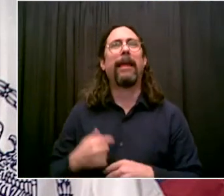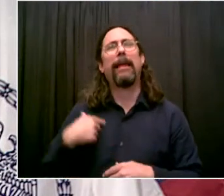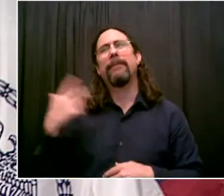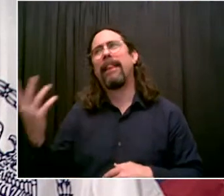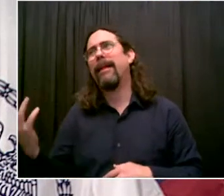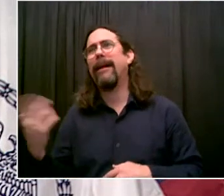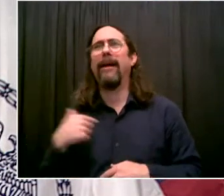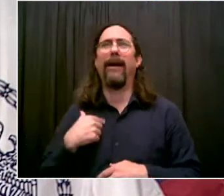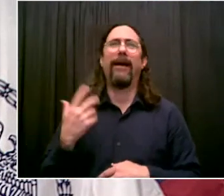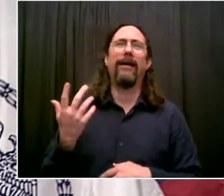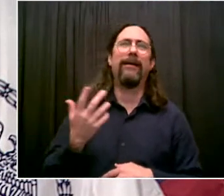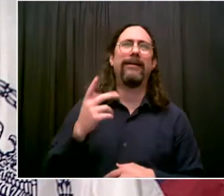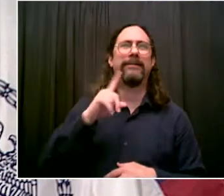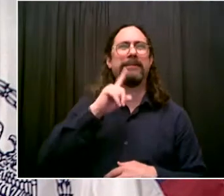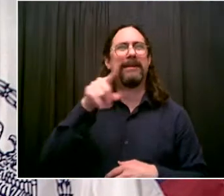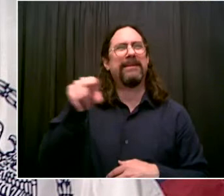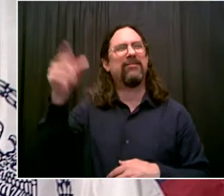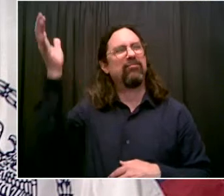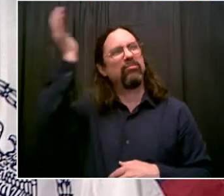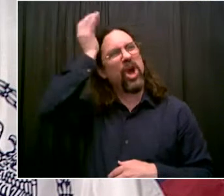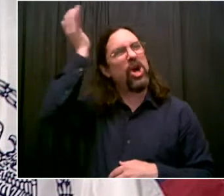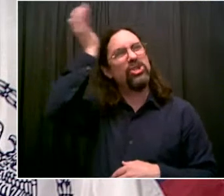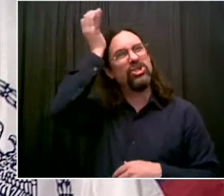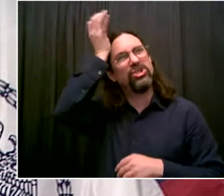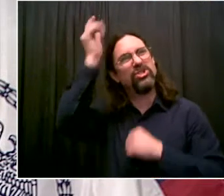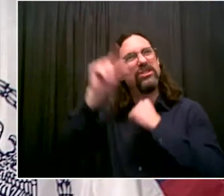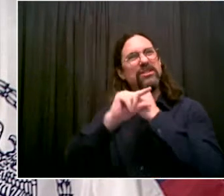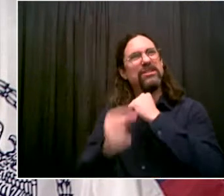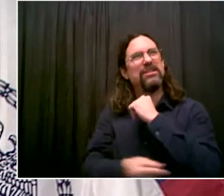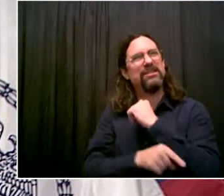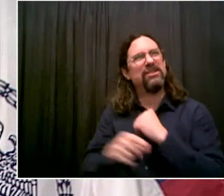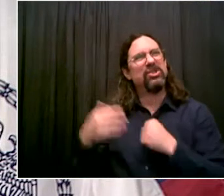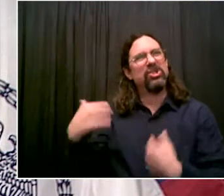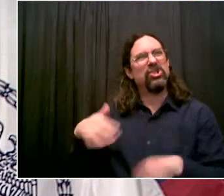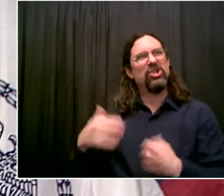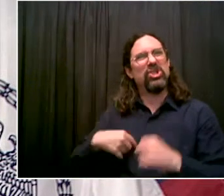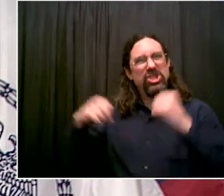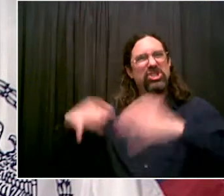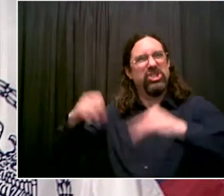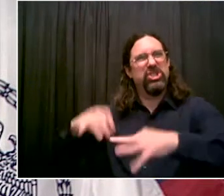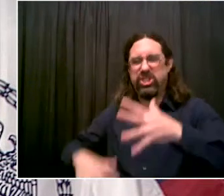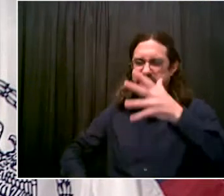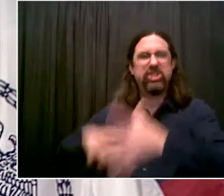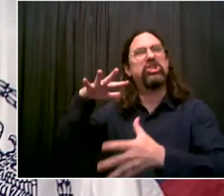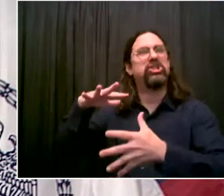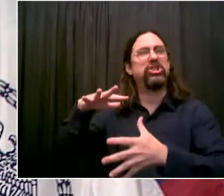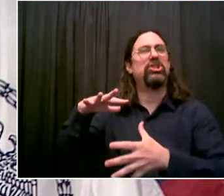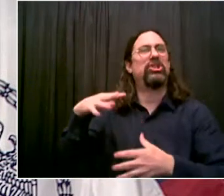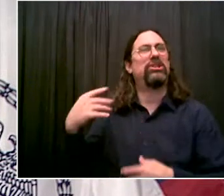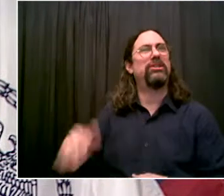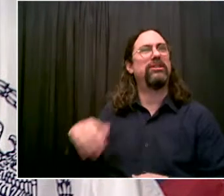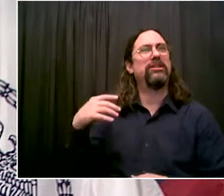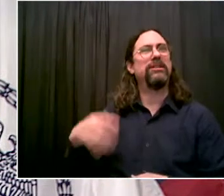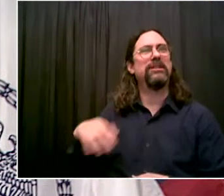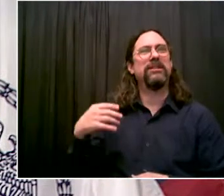FIRST TIME, REMISS IN MISSING STUFF IN THE TRANSCRIPT I HEARD THE WORD